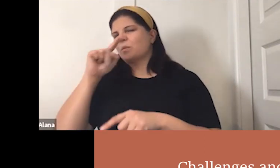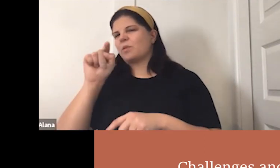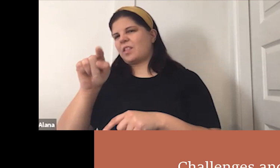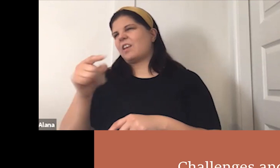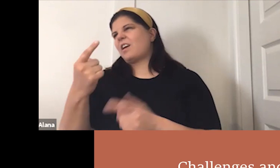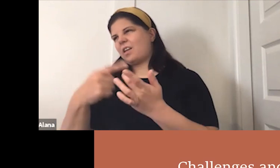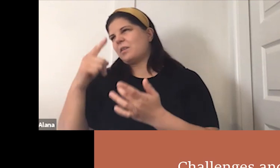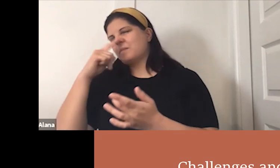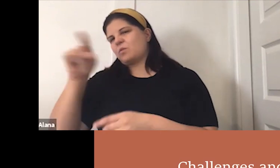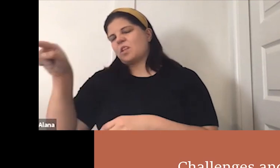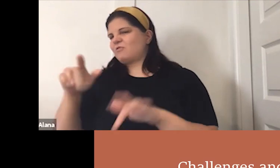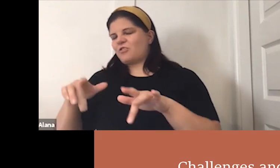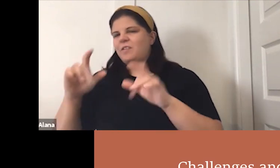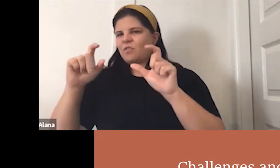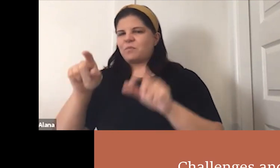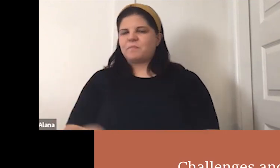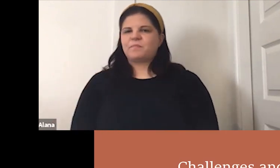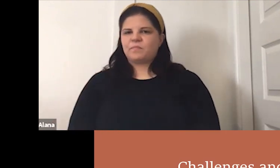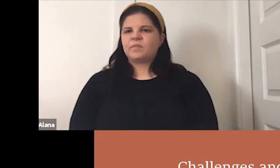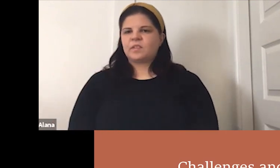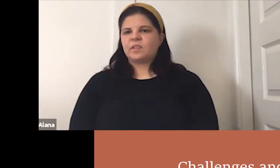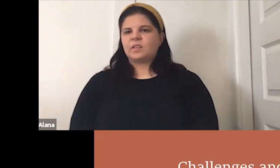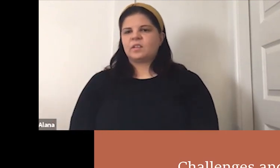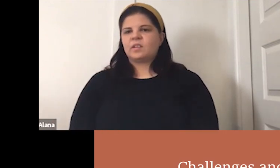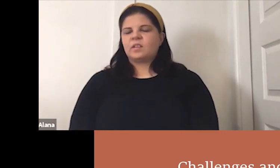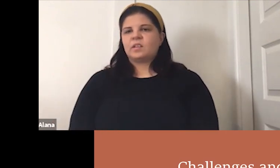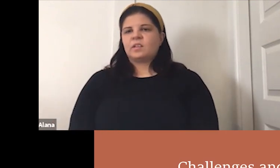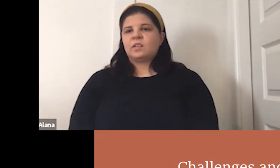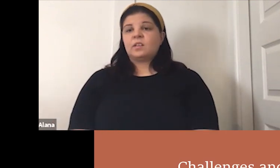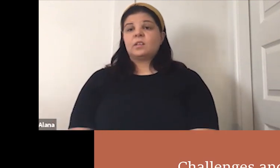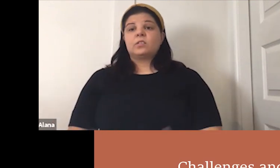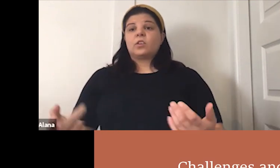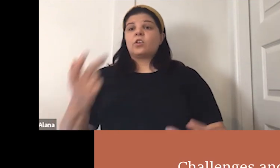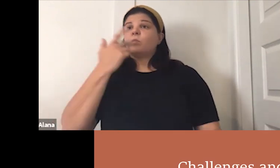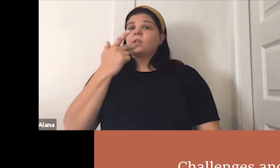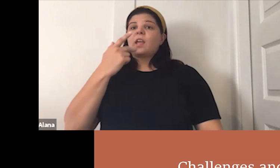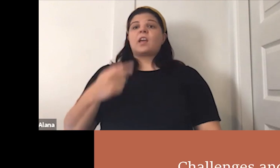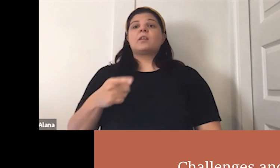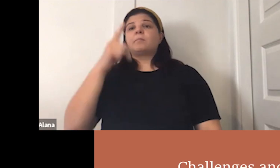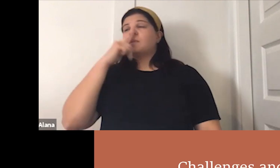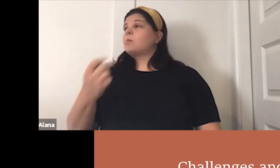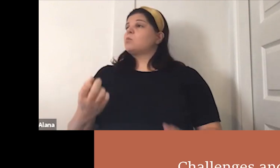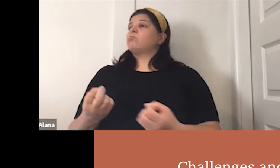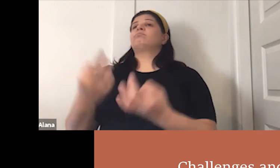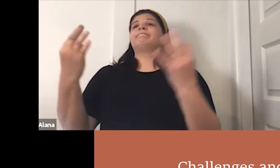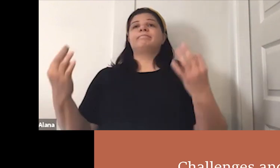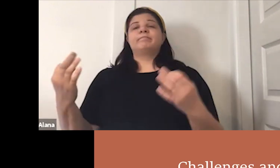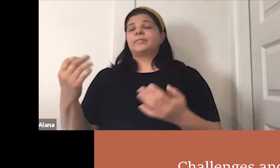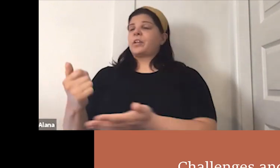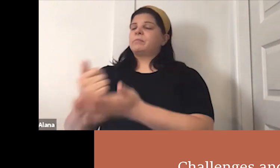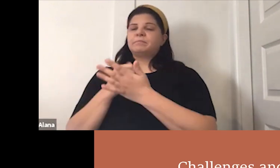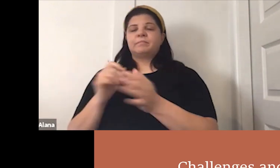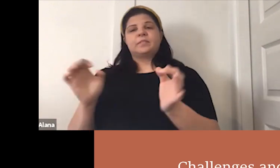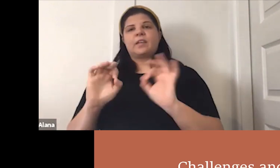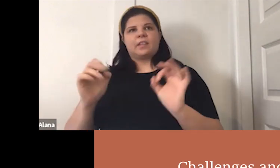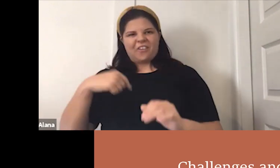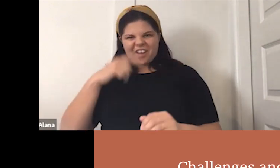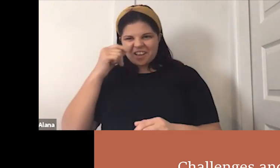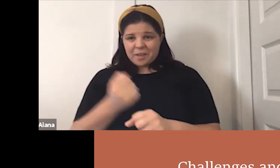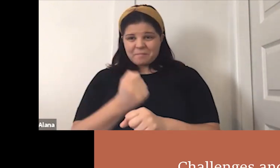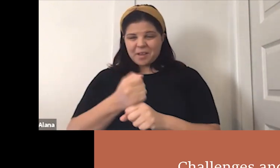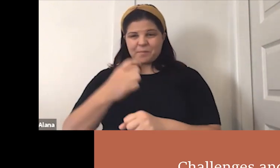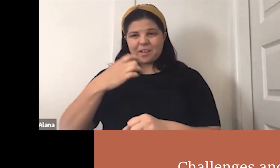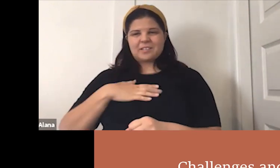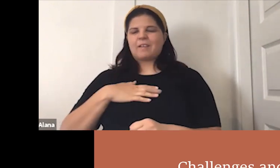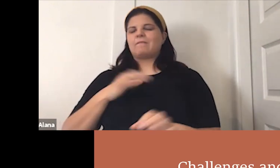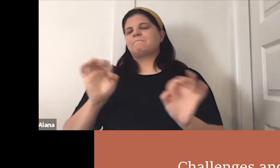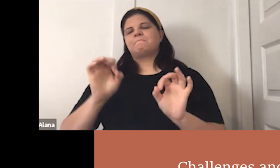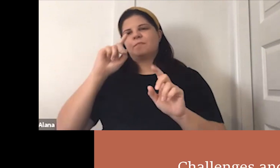And I could not have produced this work without all of these people.